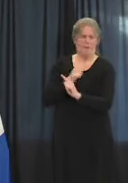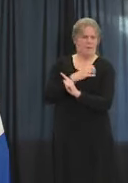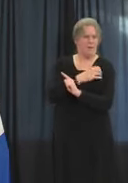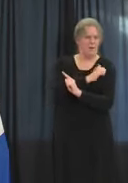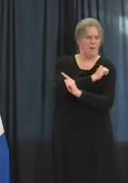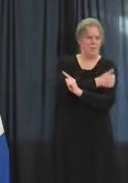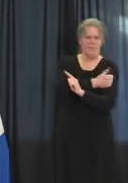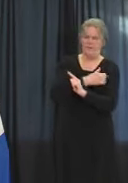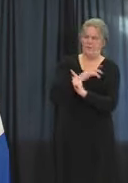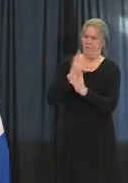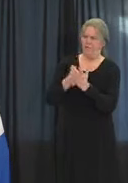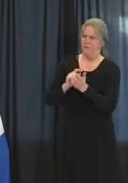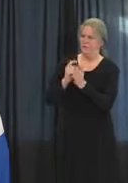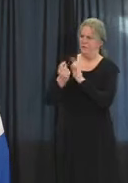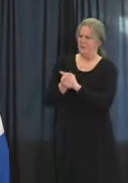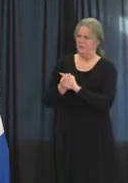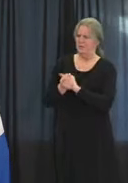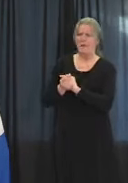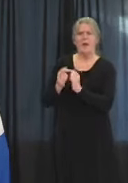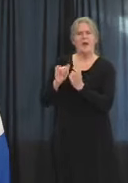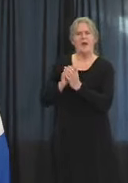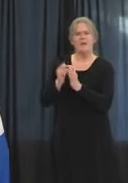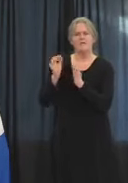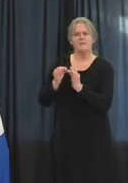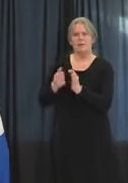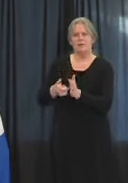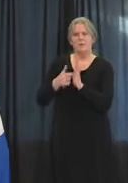And for Dr Hanley, "are the people considered essential